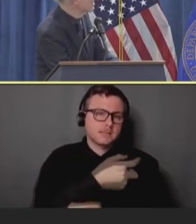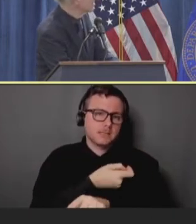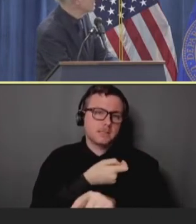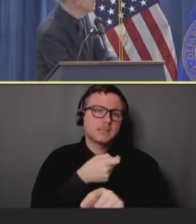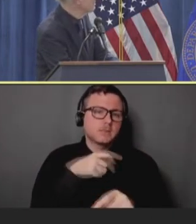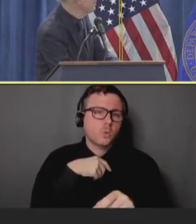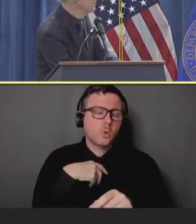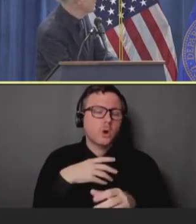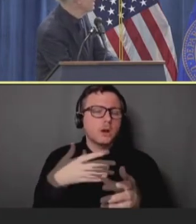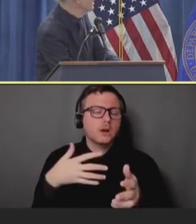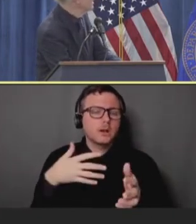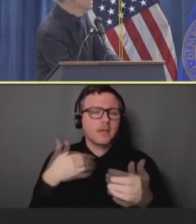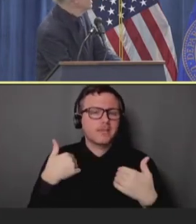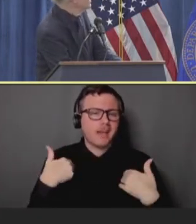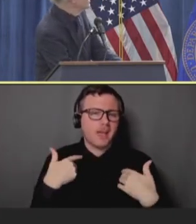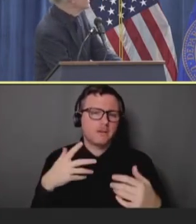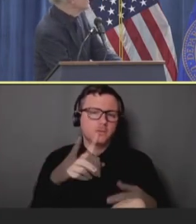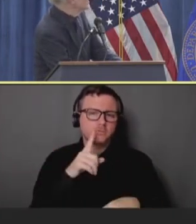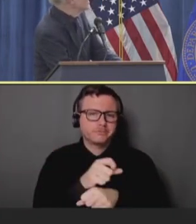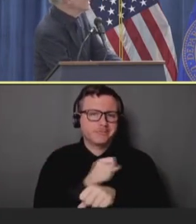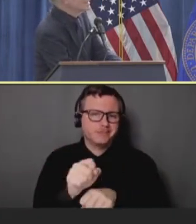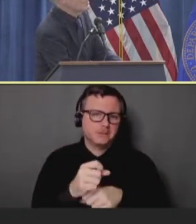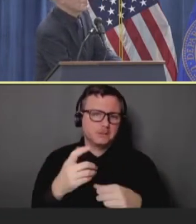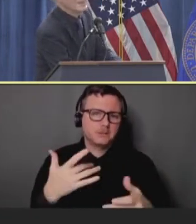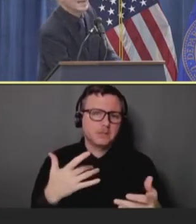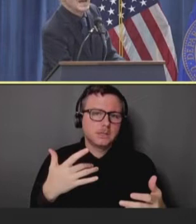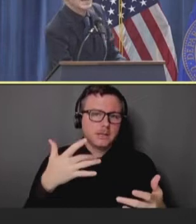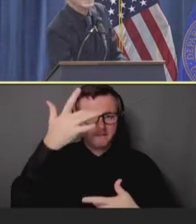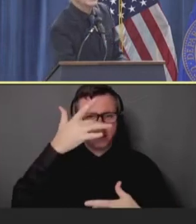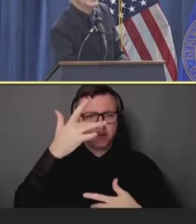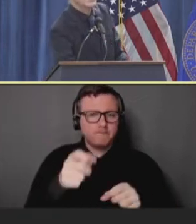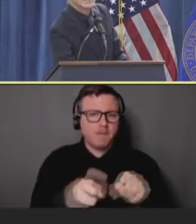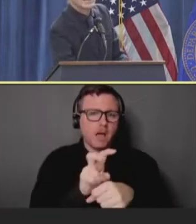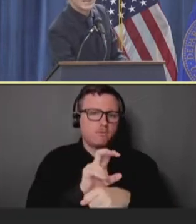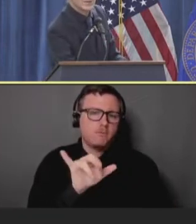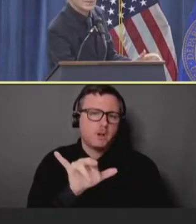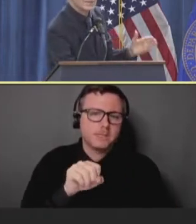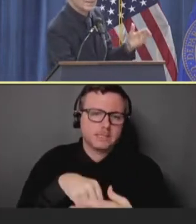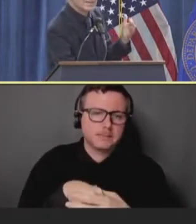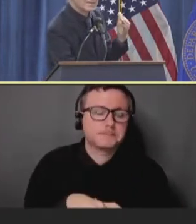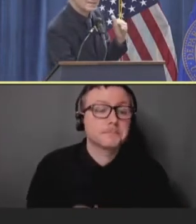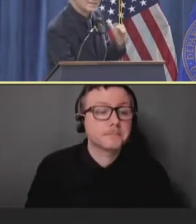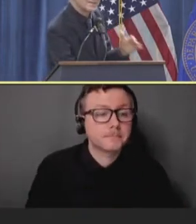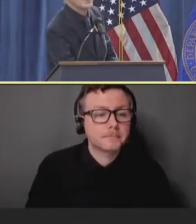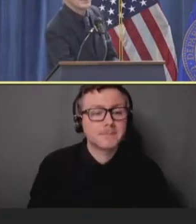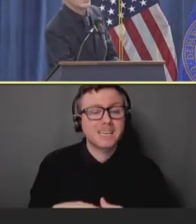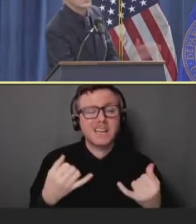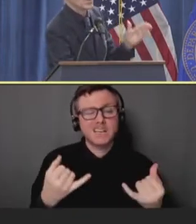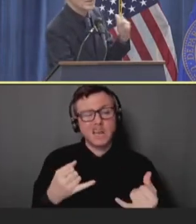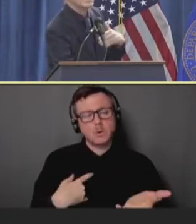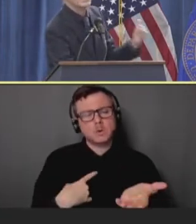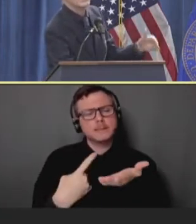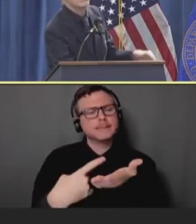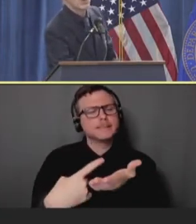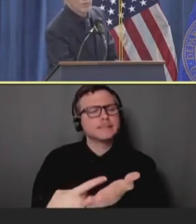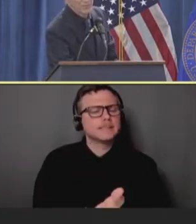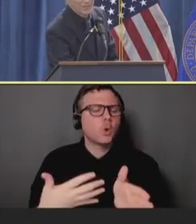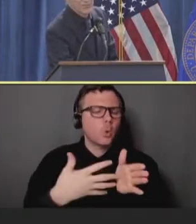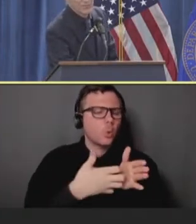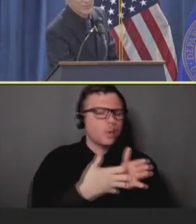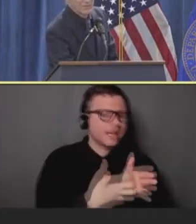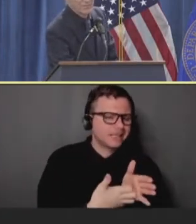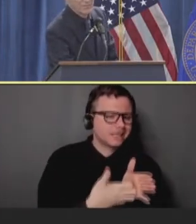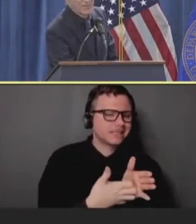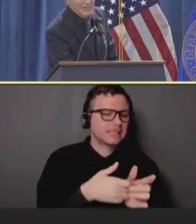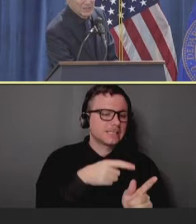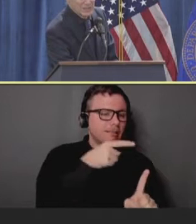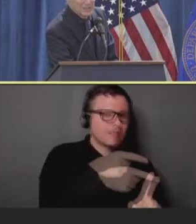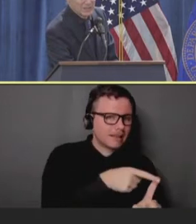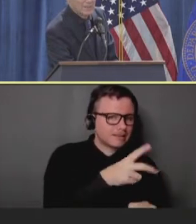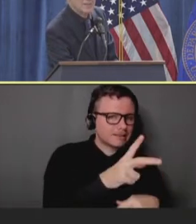So, why don't we just address weaknesses of both, of each of the vaccines.